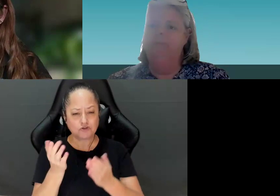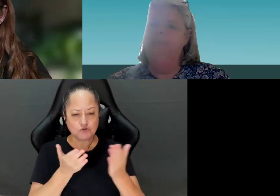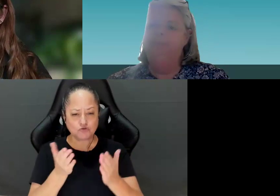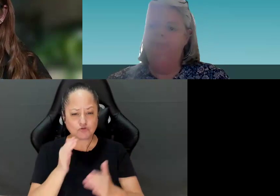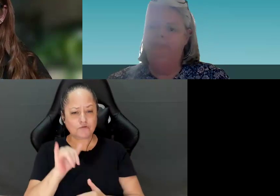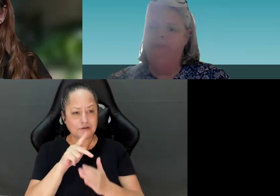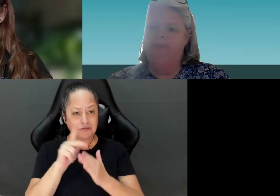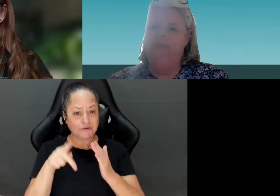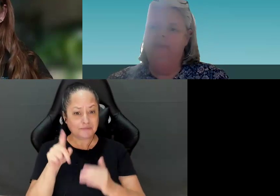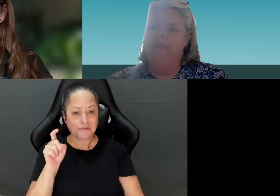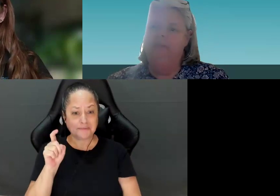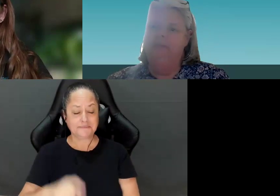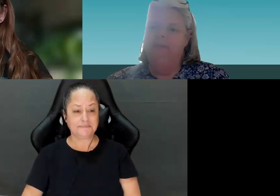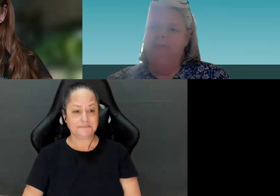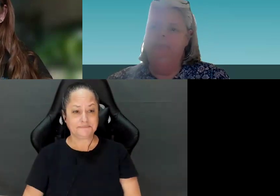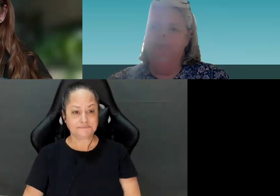Good question.